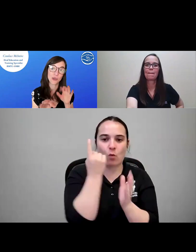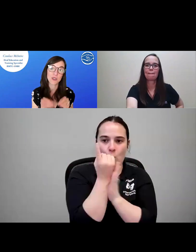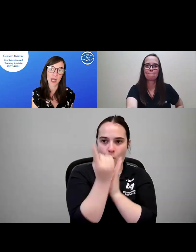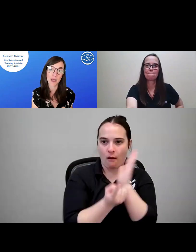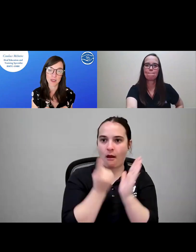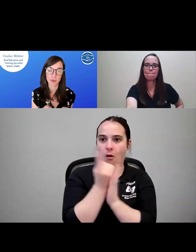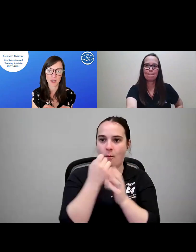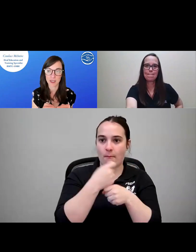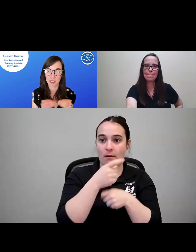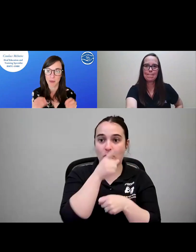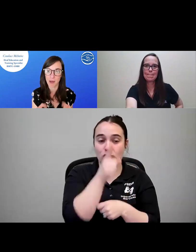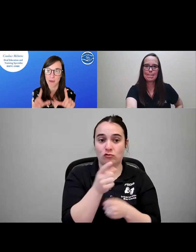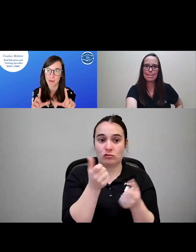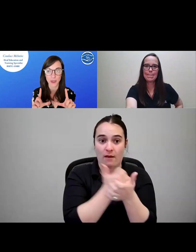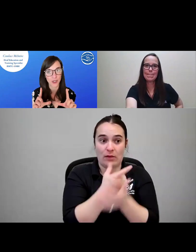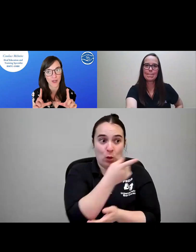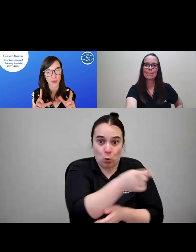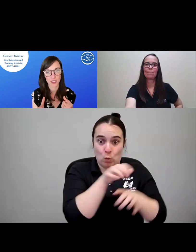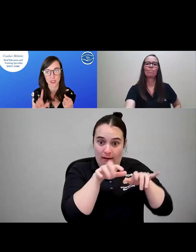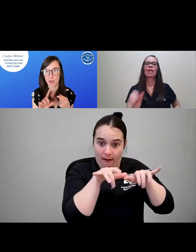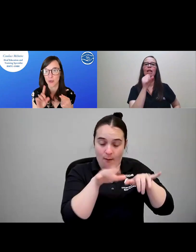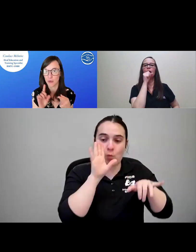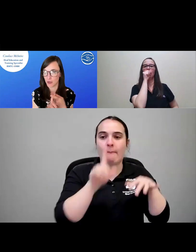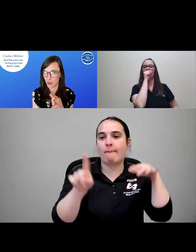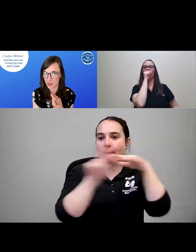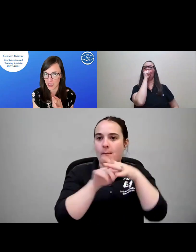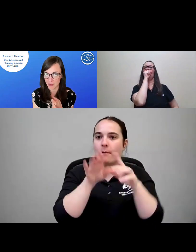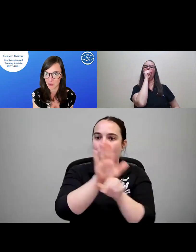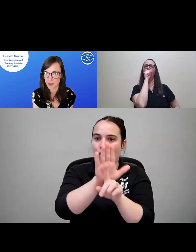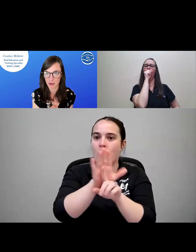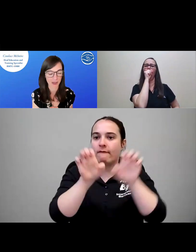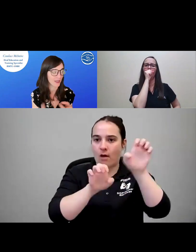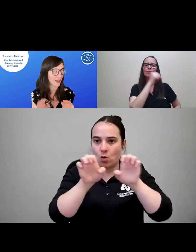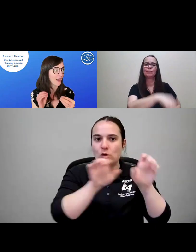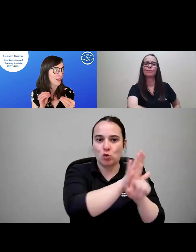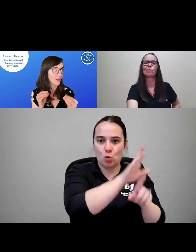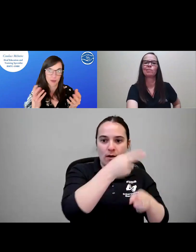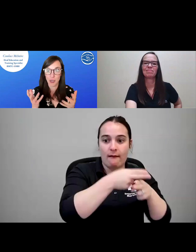that you type is what is going to pop up on your evaluation. So your name you spell it,